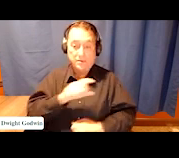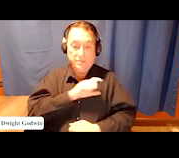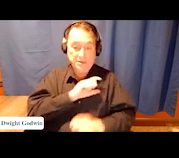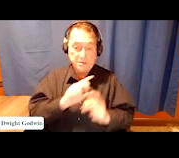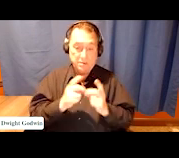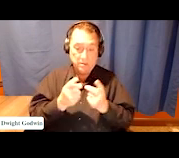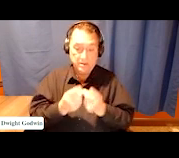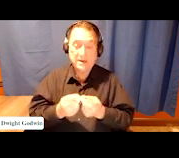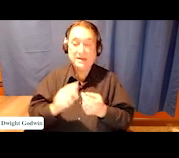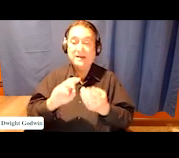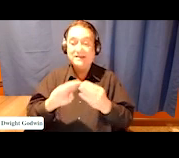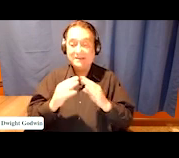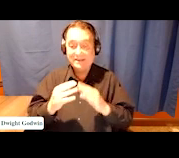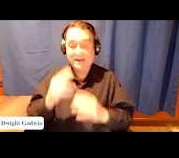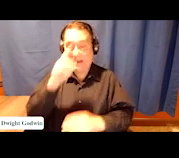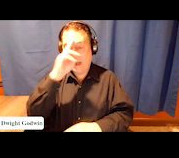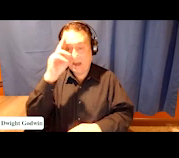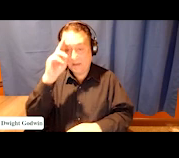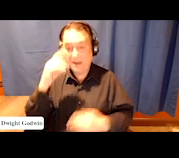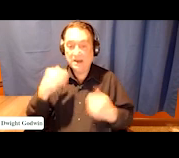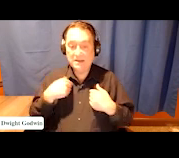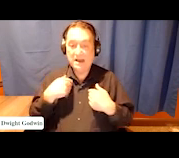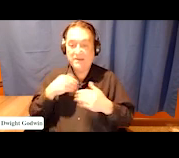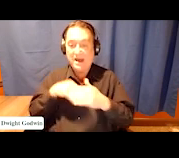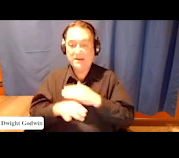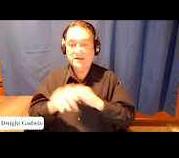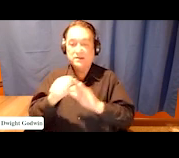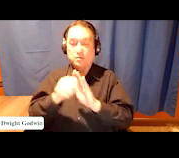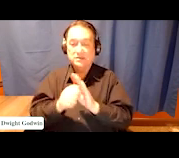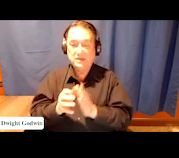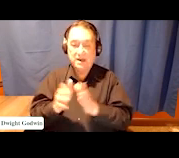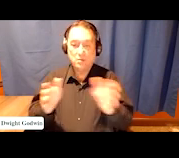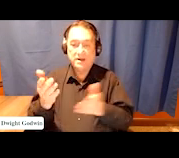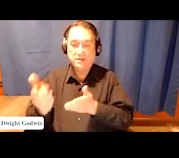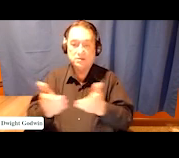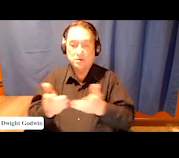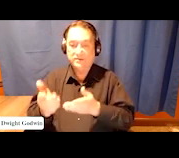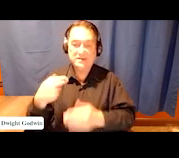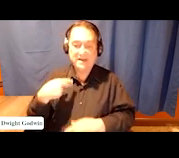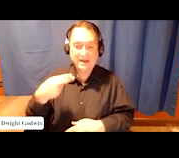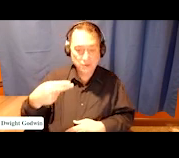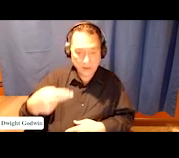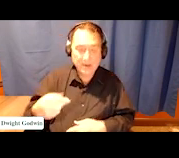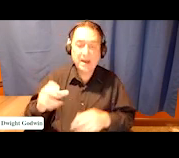and they have access to a statewide service history and they're able to manage the most complex care needs. So that was something already in place